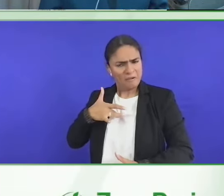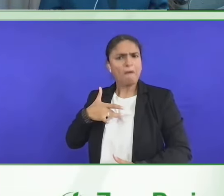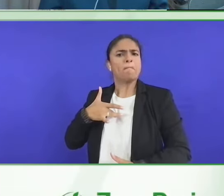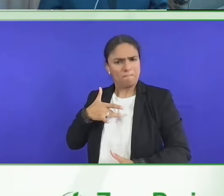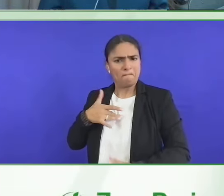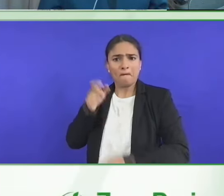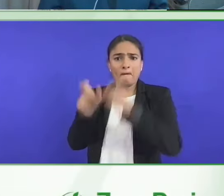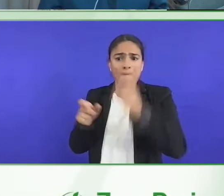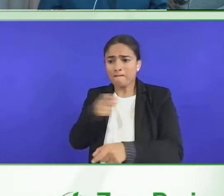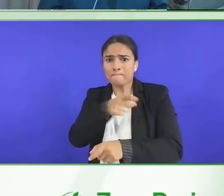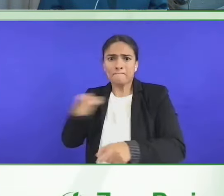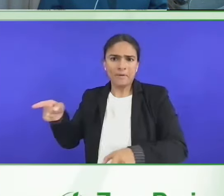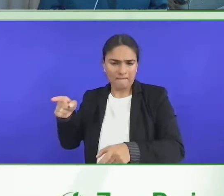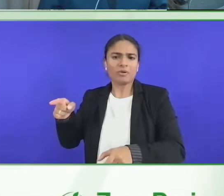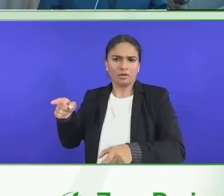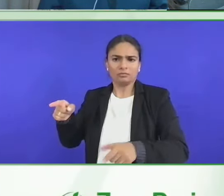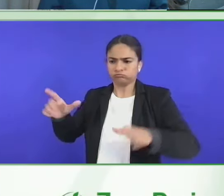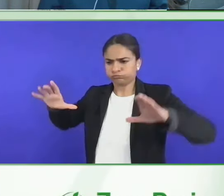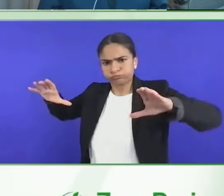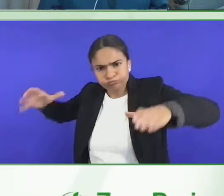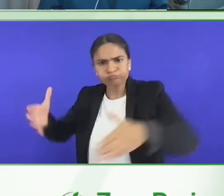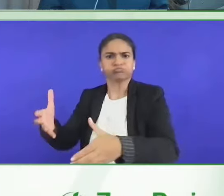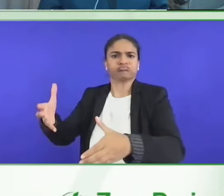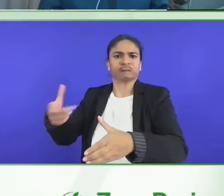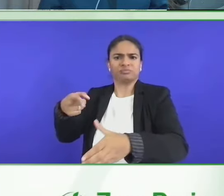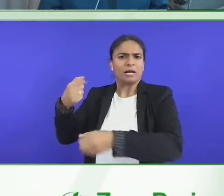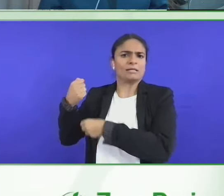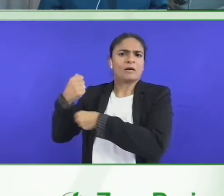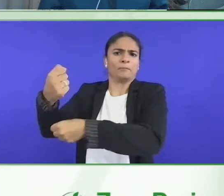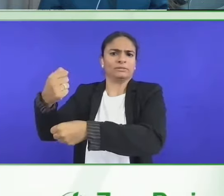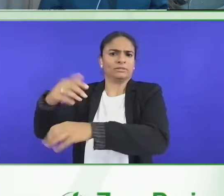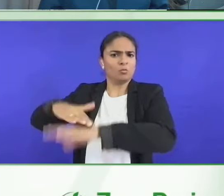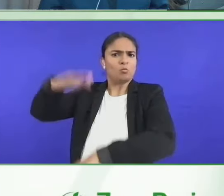I would love to talk about your vision.